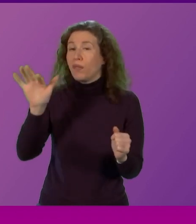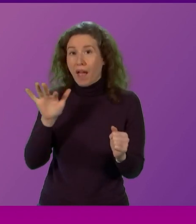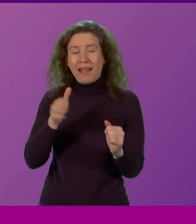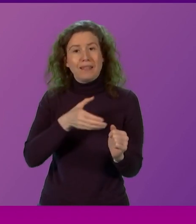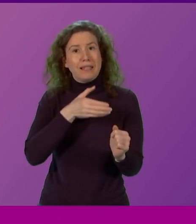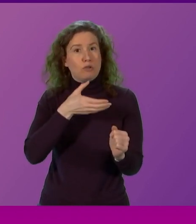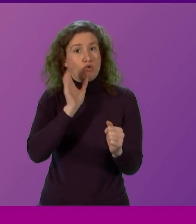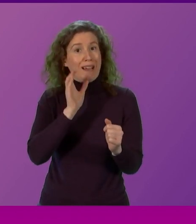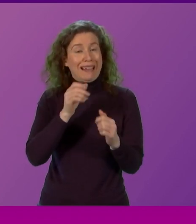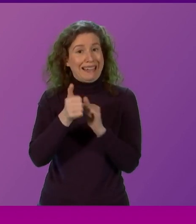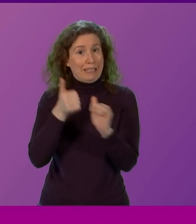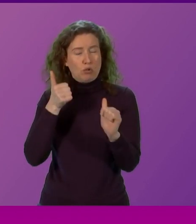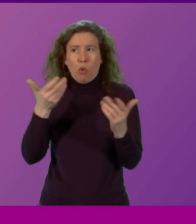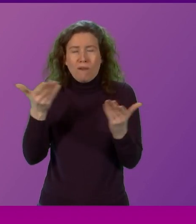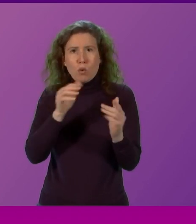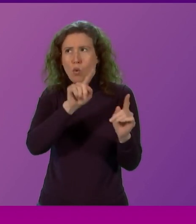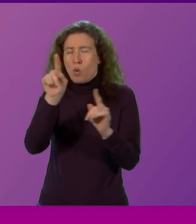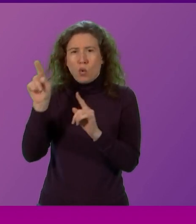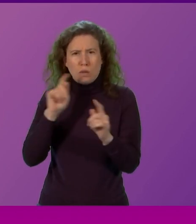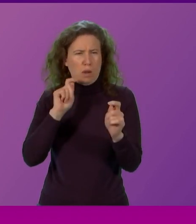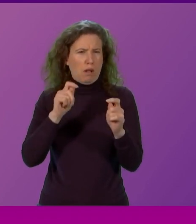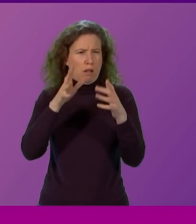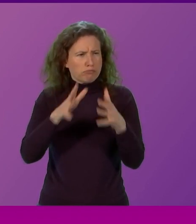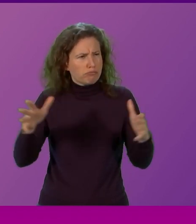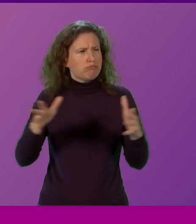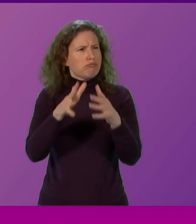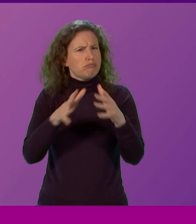industry inevitably changes over time.